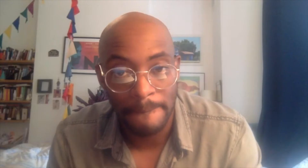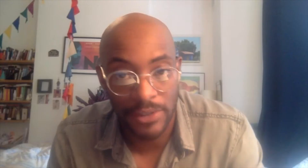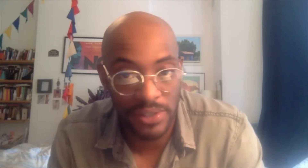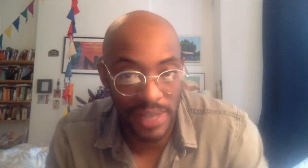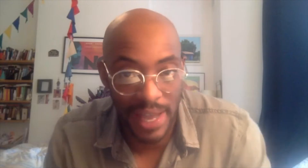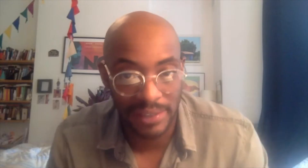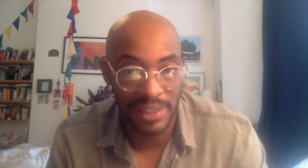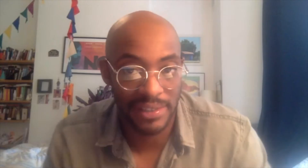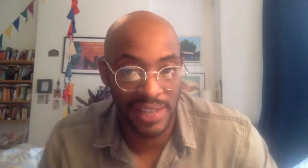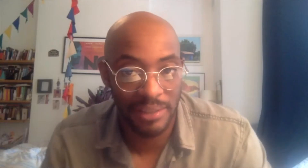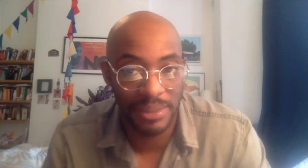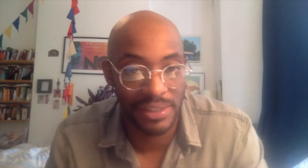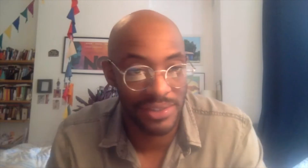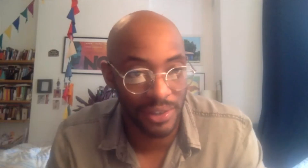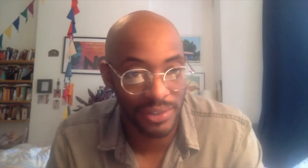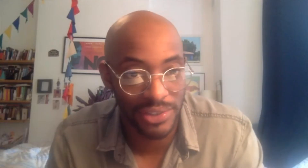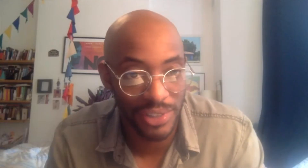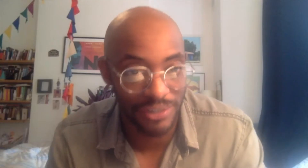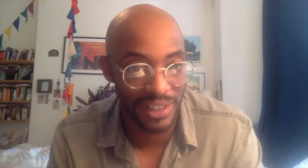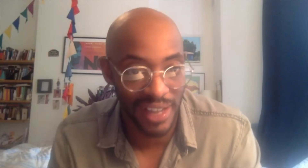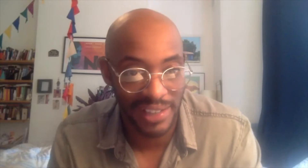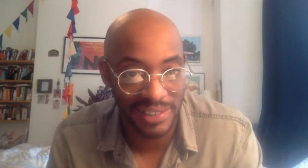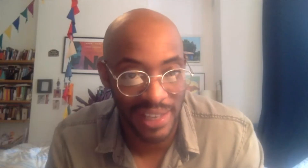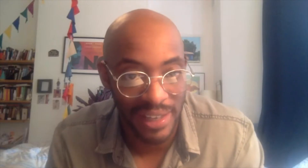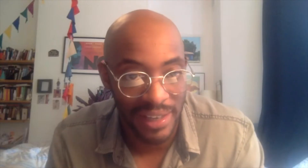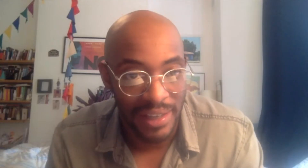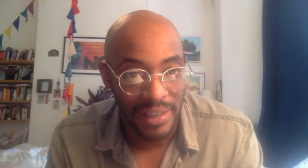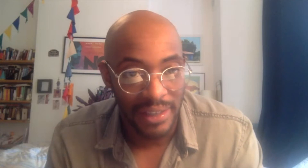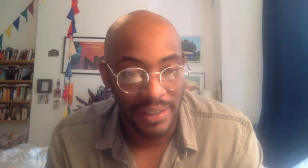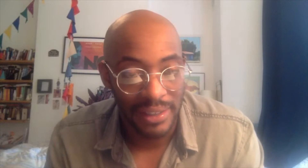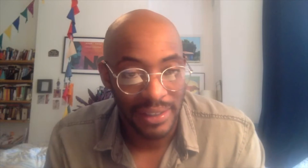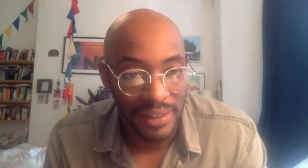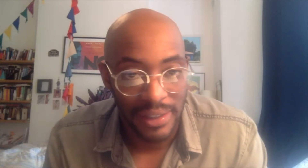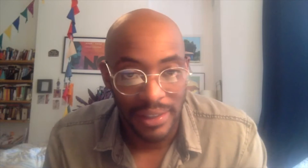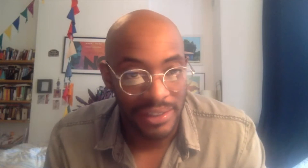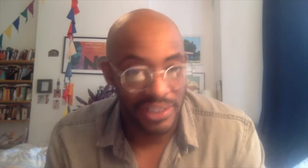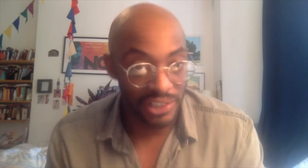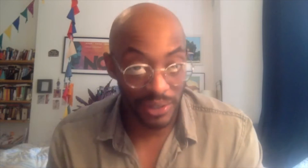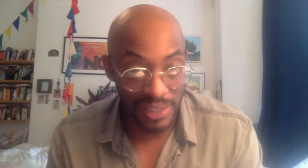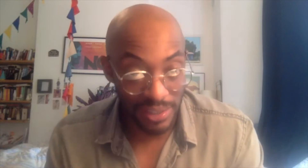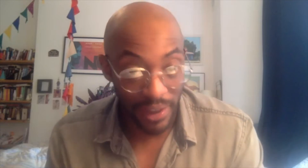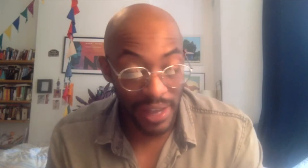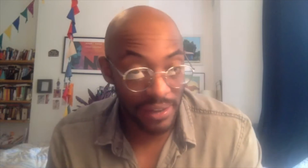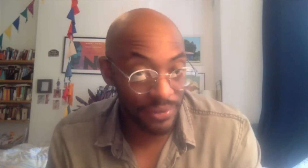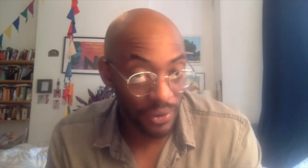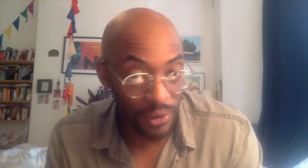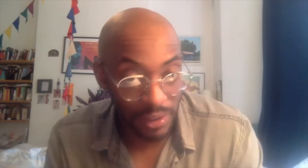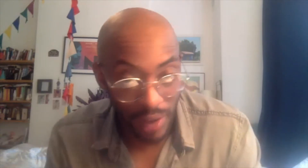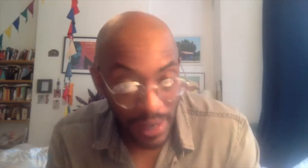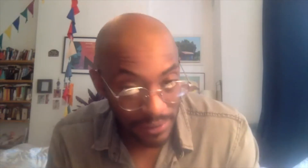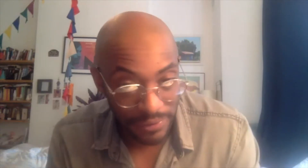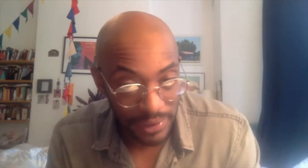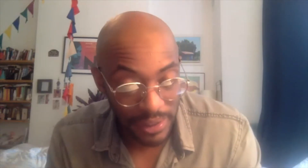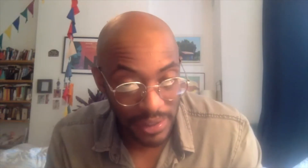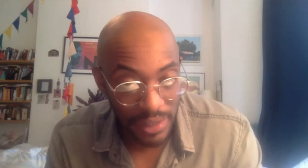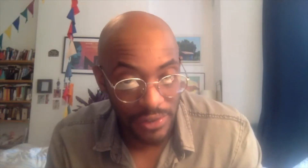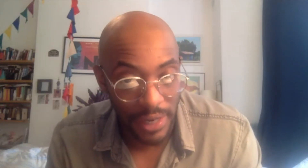It's just sad that it's taken me this long to truly realise that - you know, you can only survive or thrive in this country.